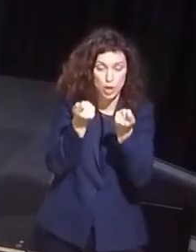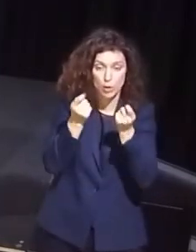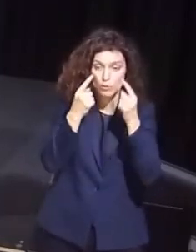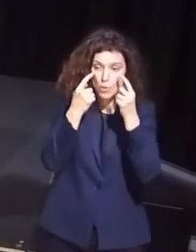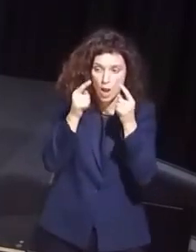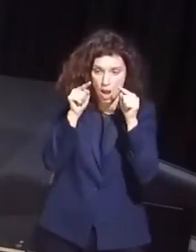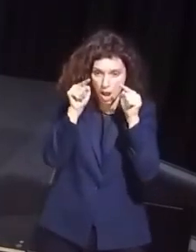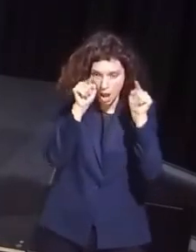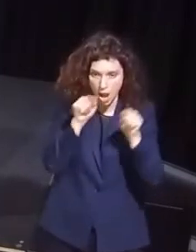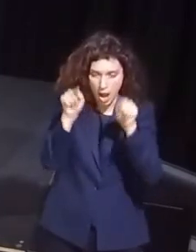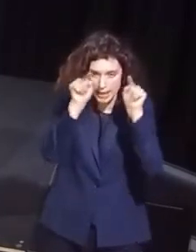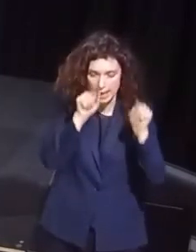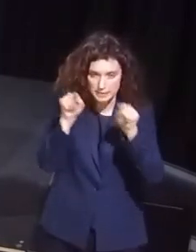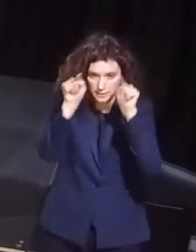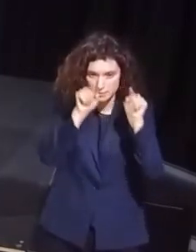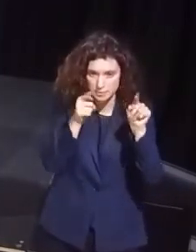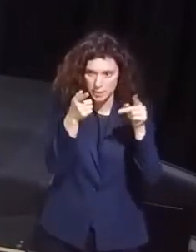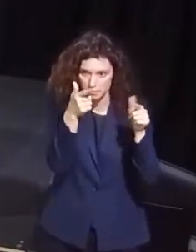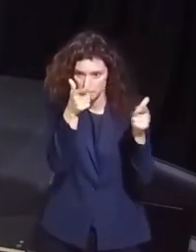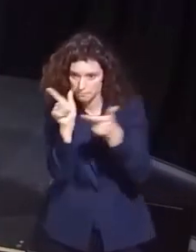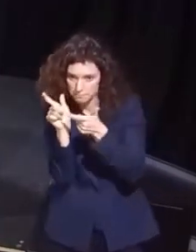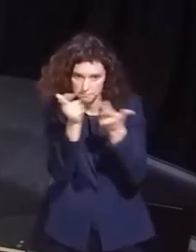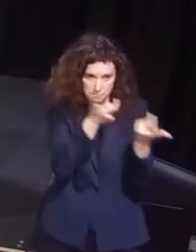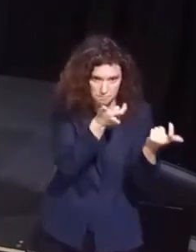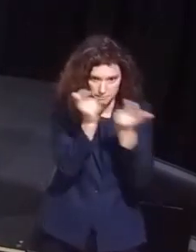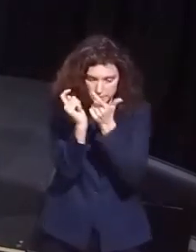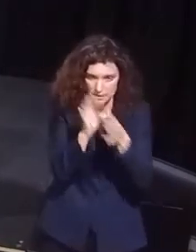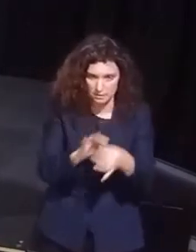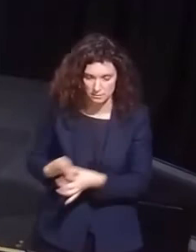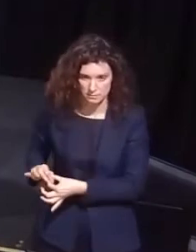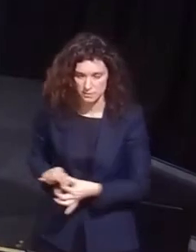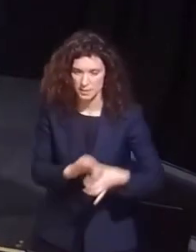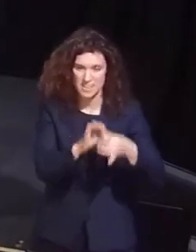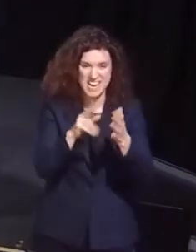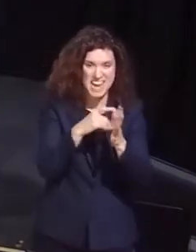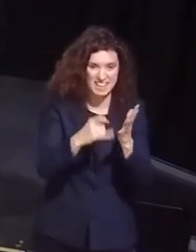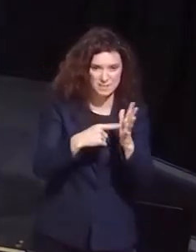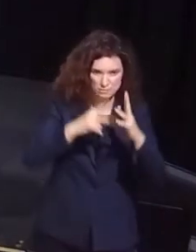It was an experimental system and NASA gave it away. That was early, very early eye gaze.